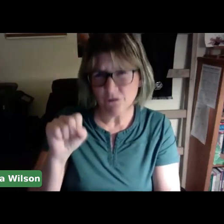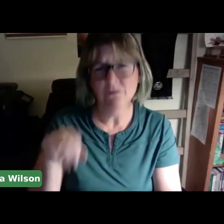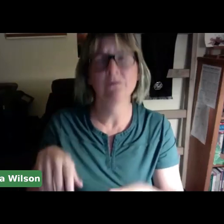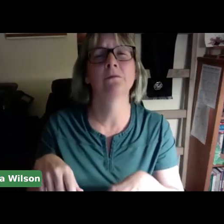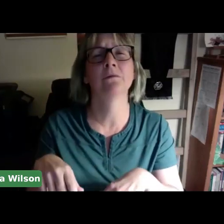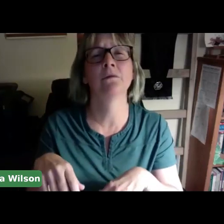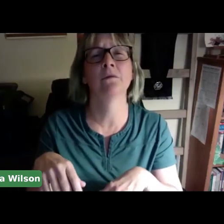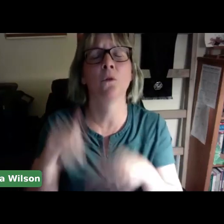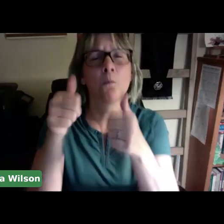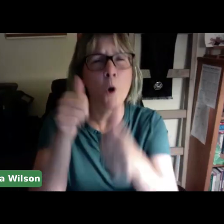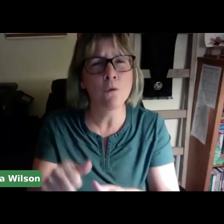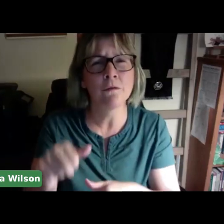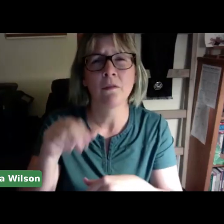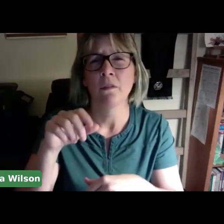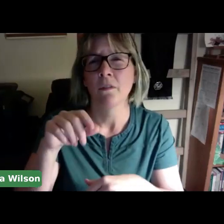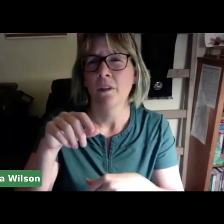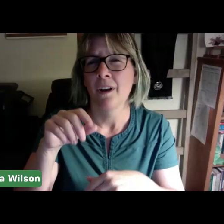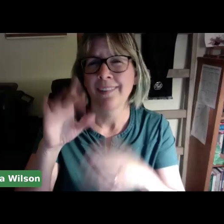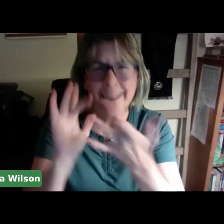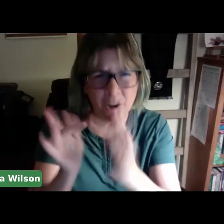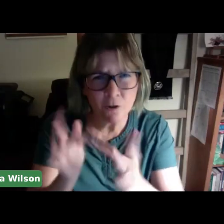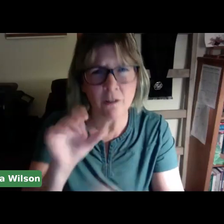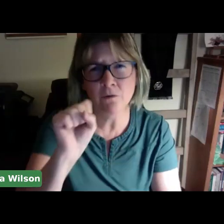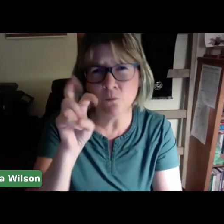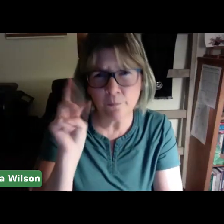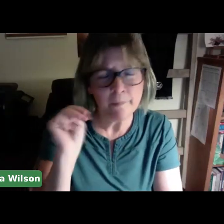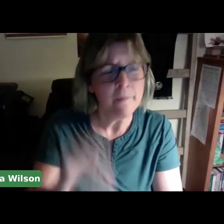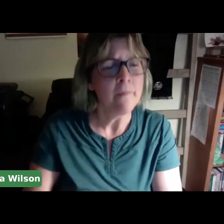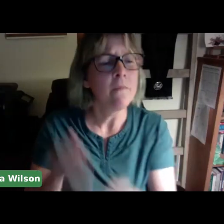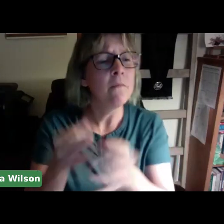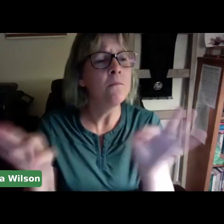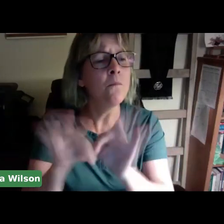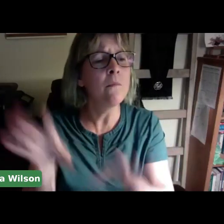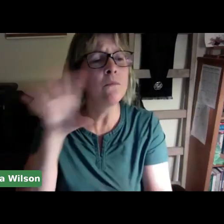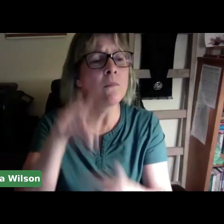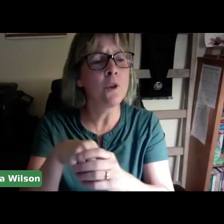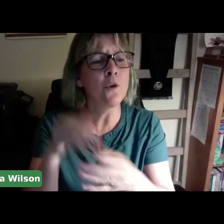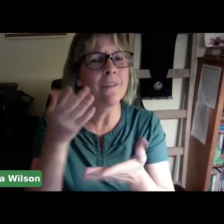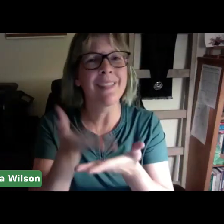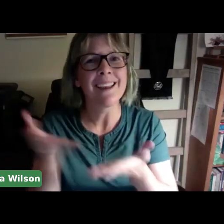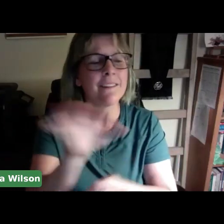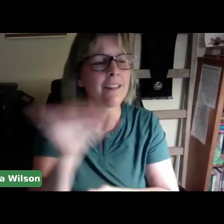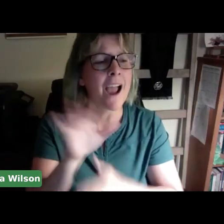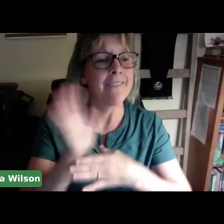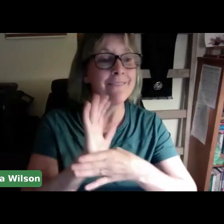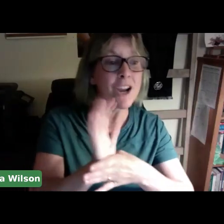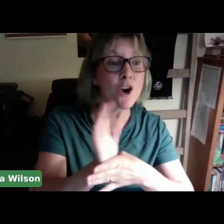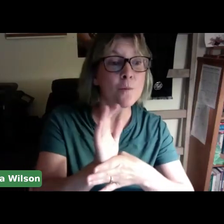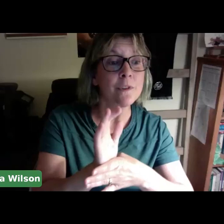When you publish any sort of flyers. Or host things on social media. It's really important